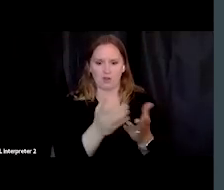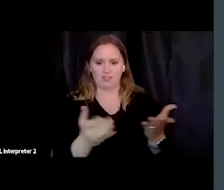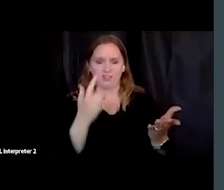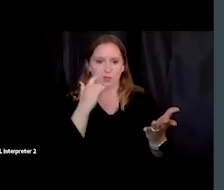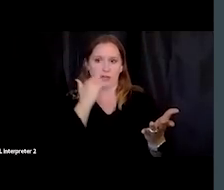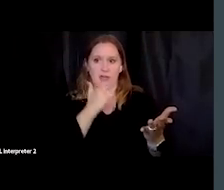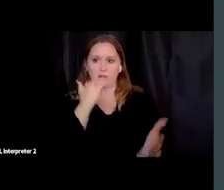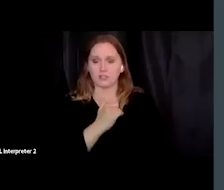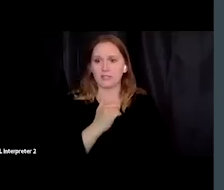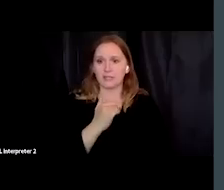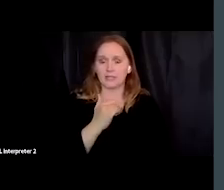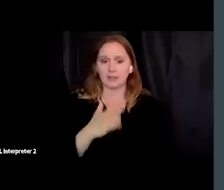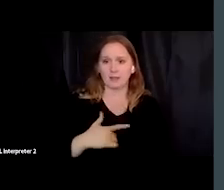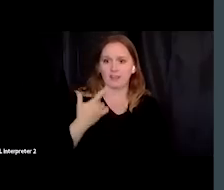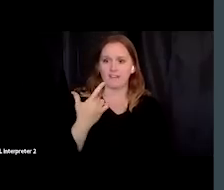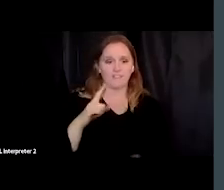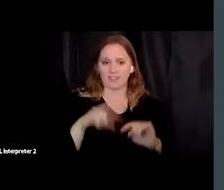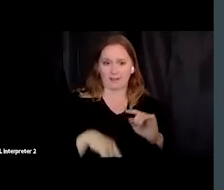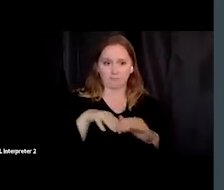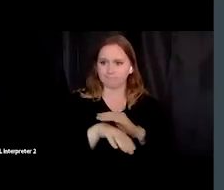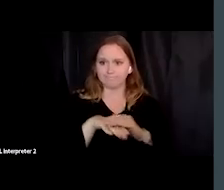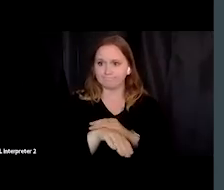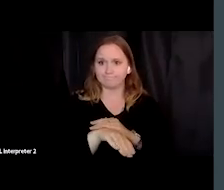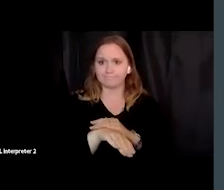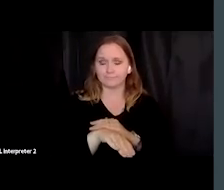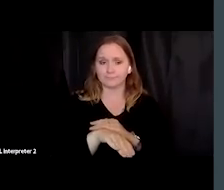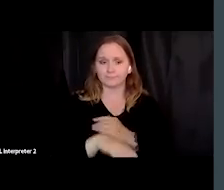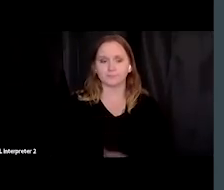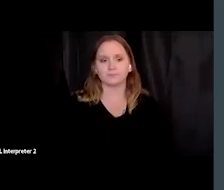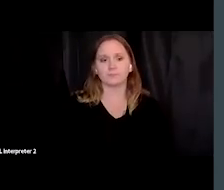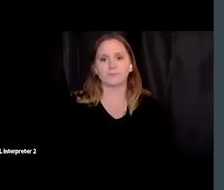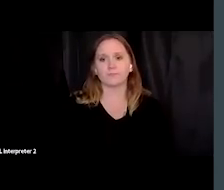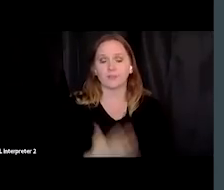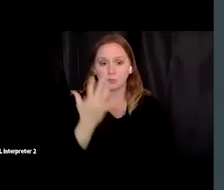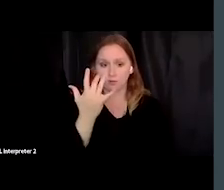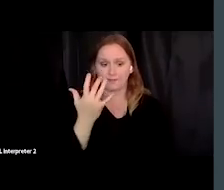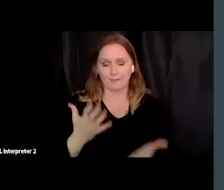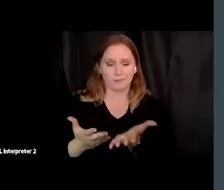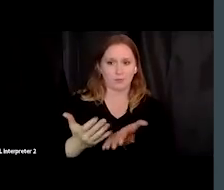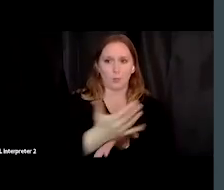that can't be assess accessible, aren't accessible due to clutter and things blocking it.